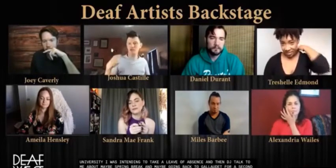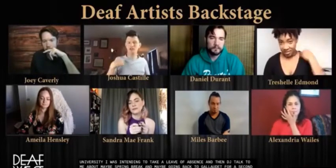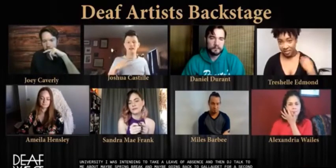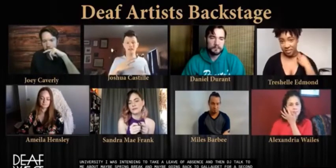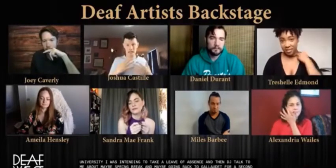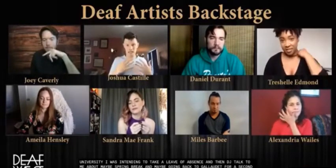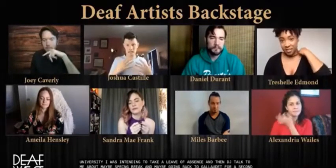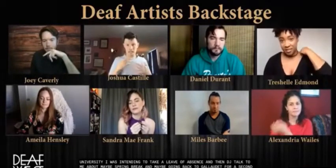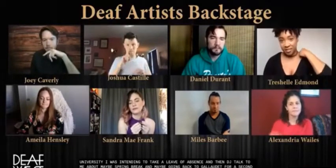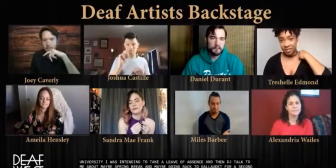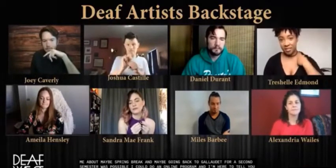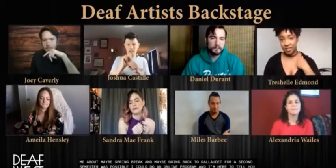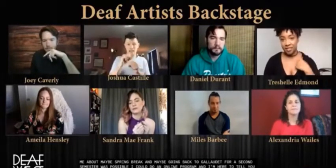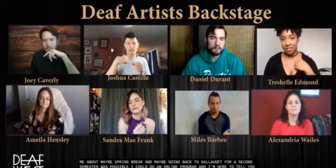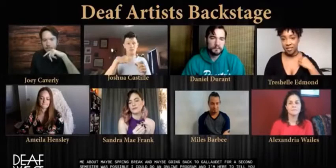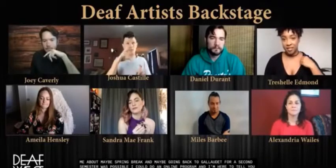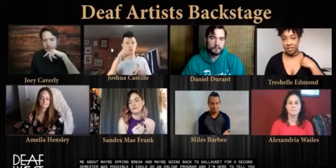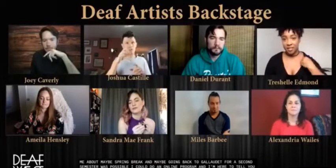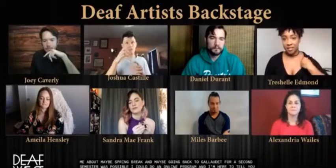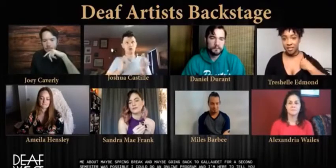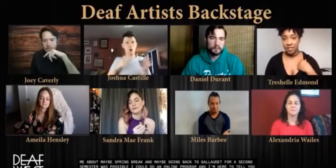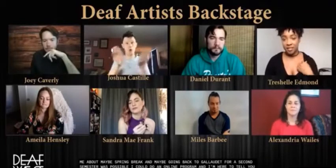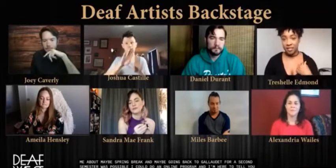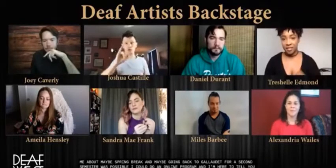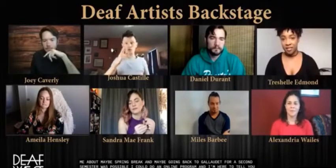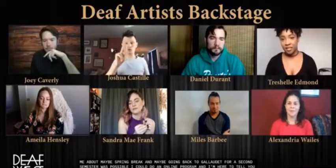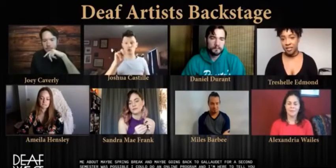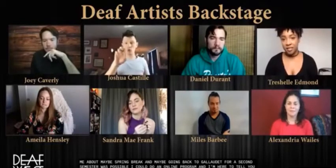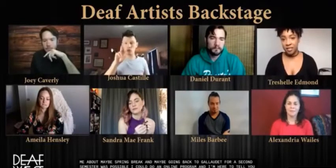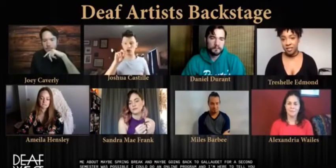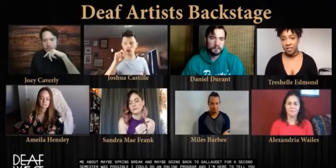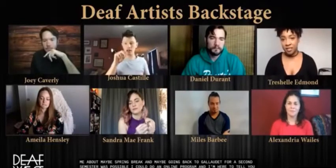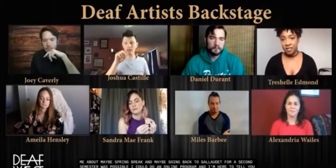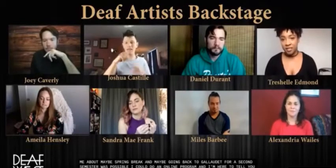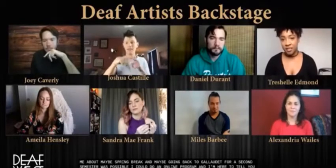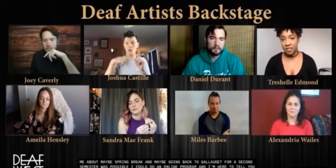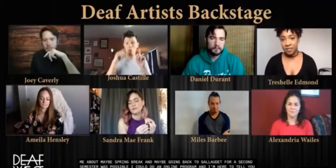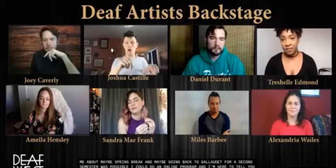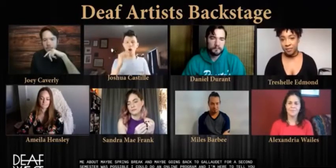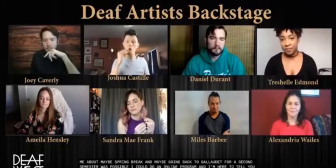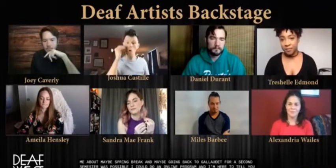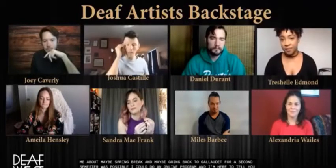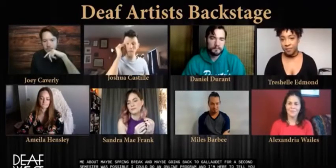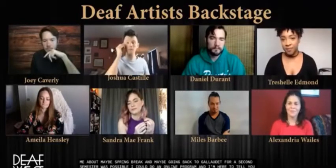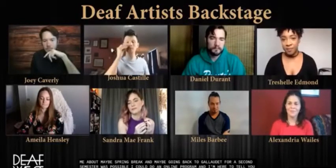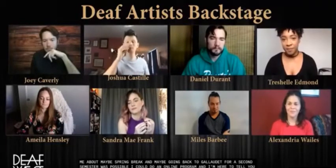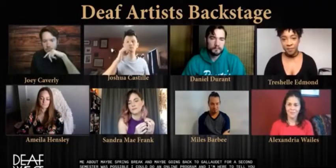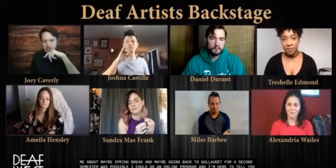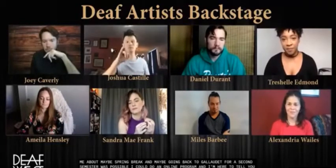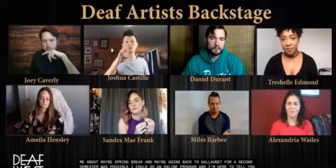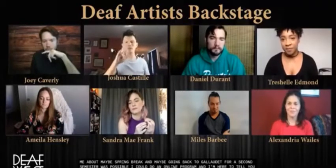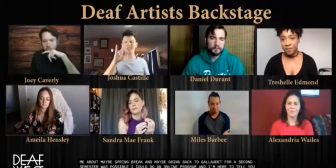That I wanted to have this experience first. The show closed on June 30th from there.